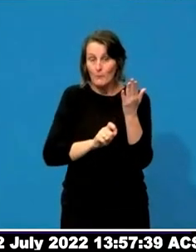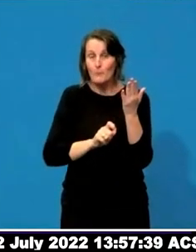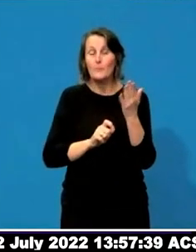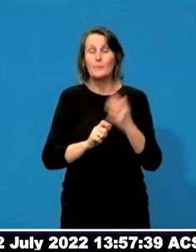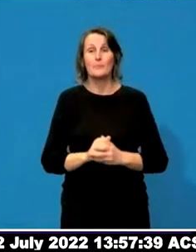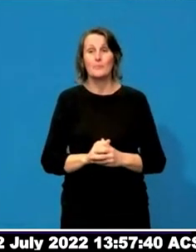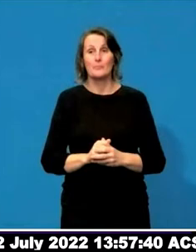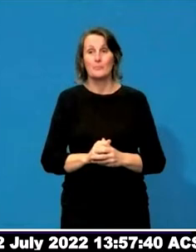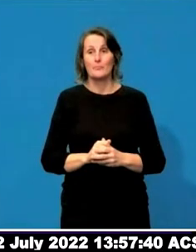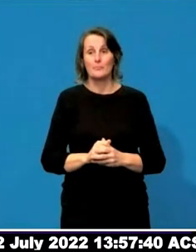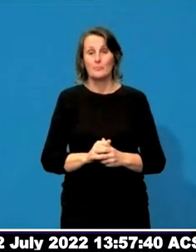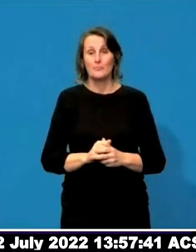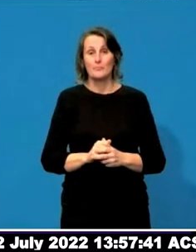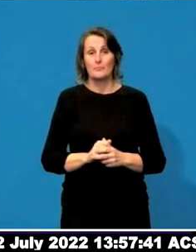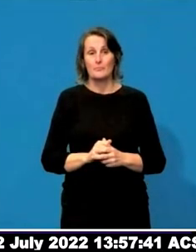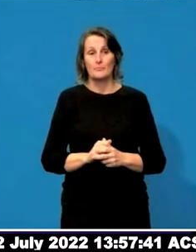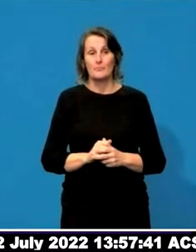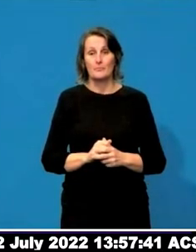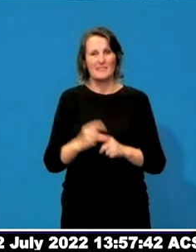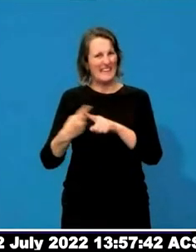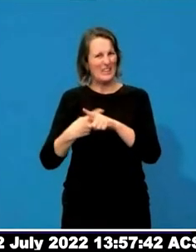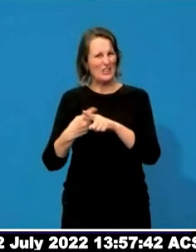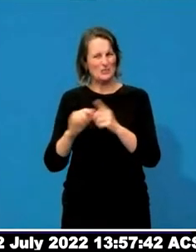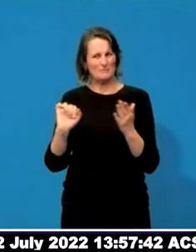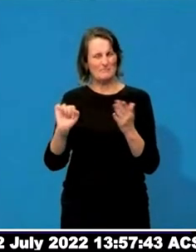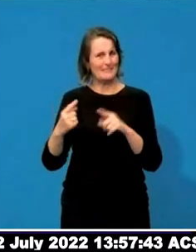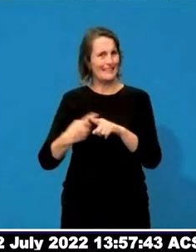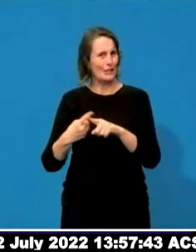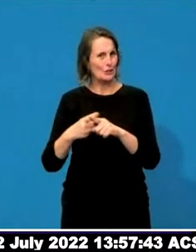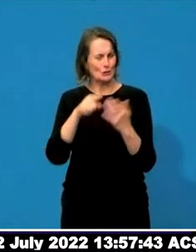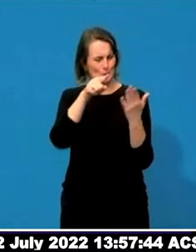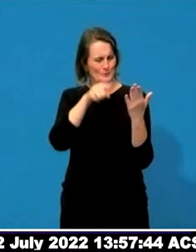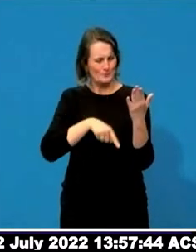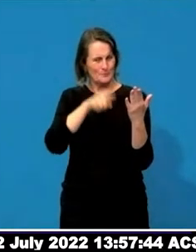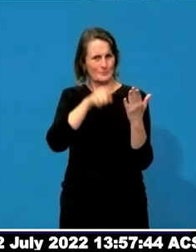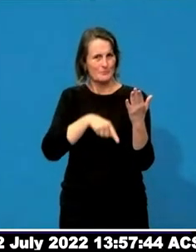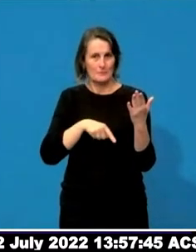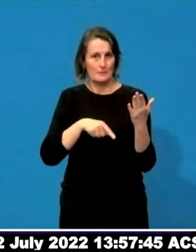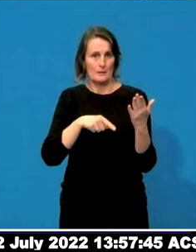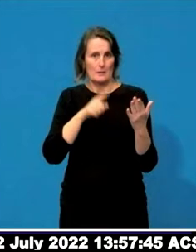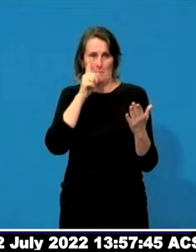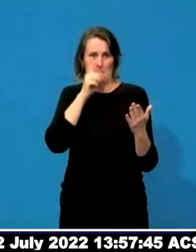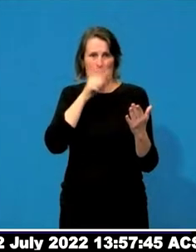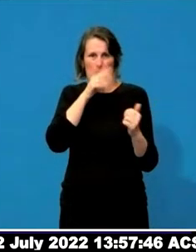and with their style of English, nobody can fill out form like that, you know.